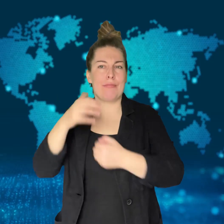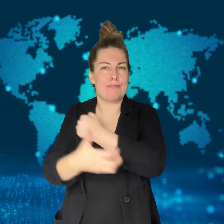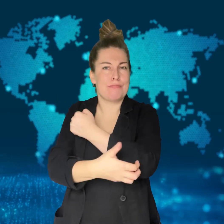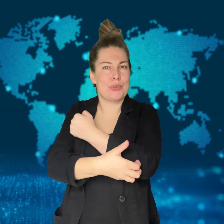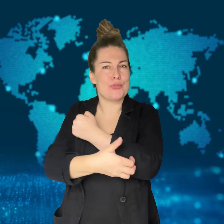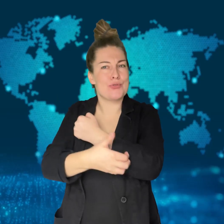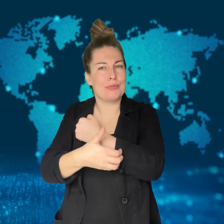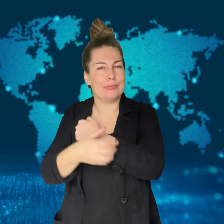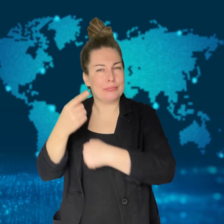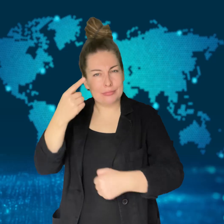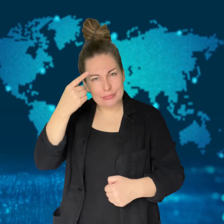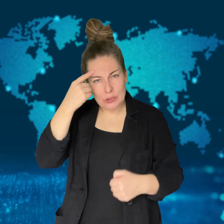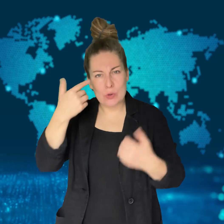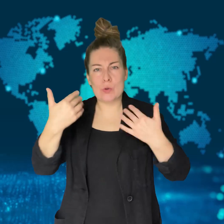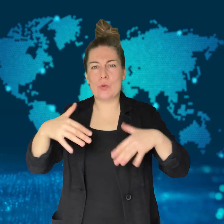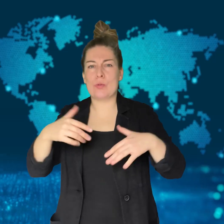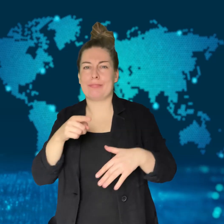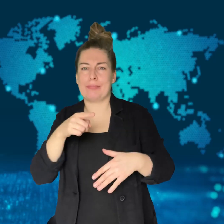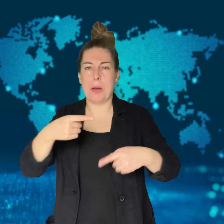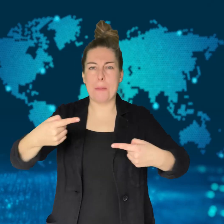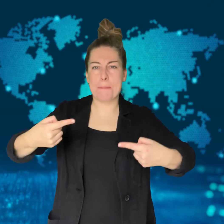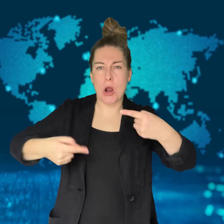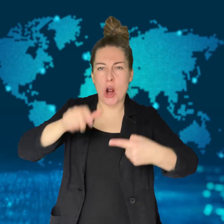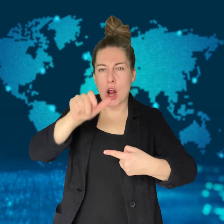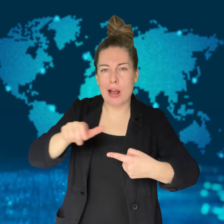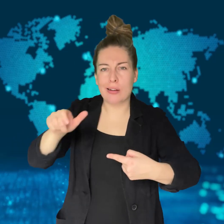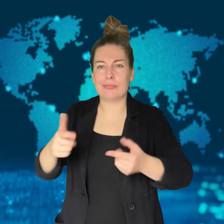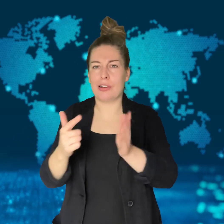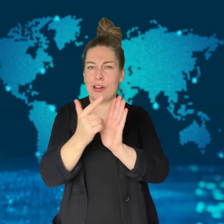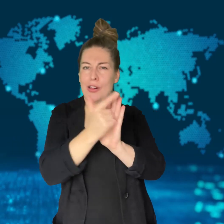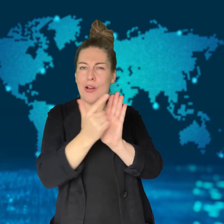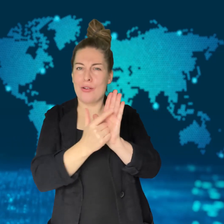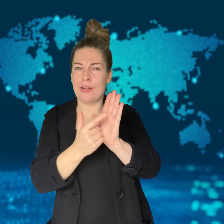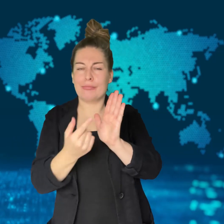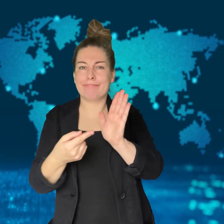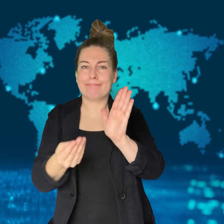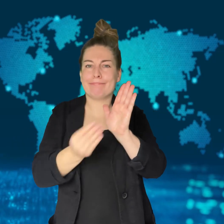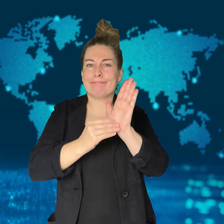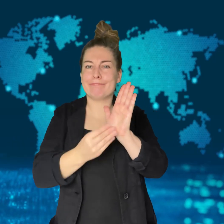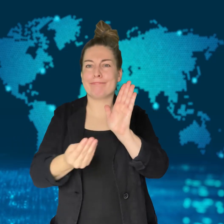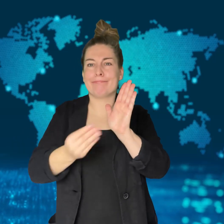it is one of the poorest countries in the world.